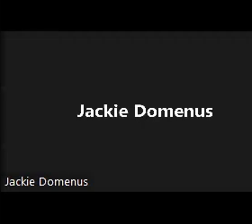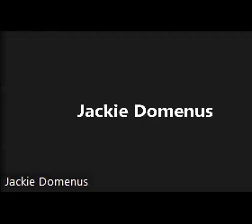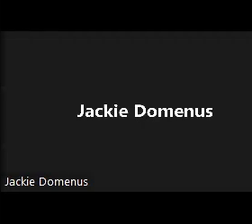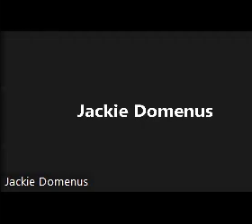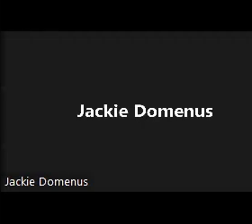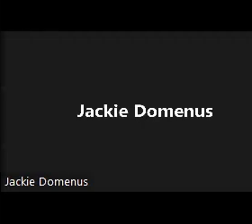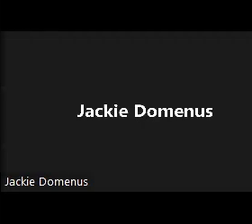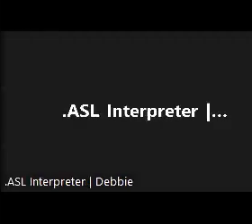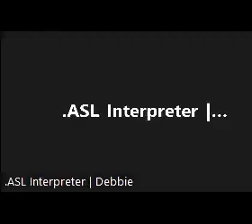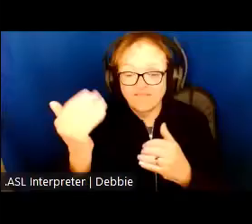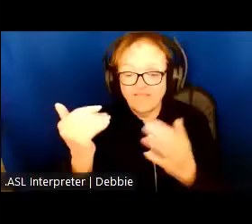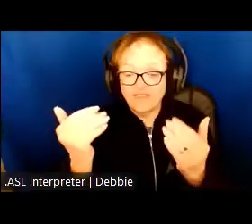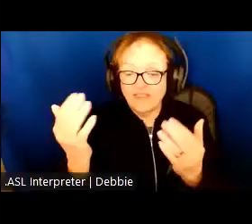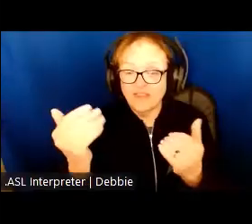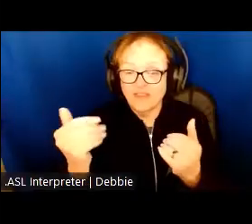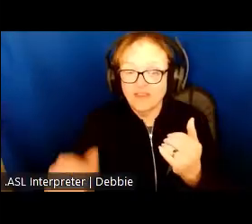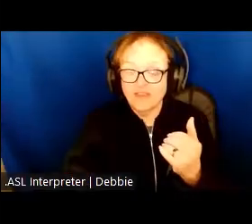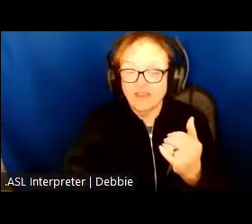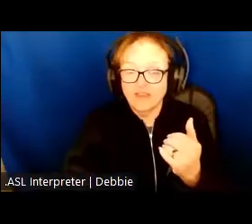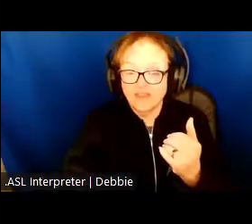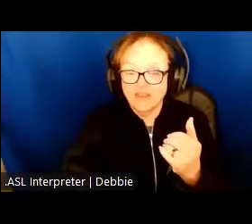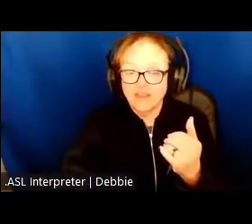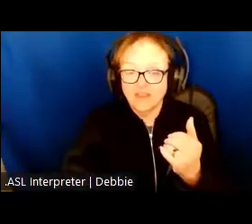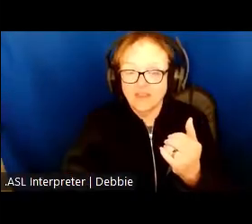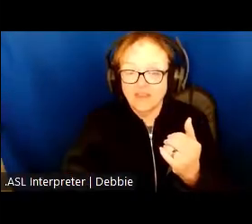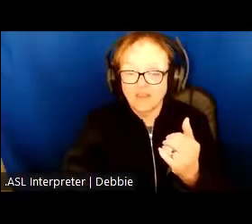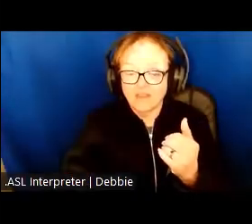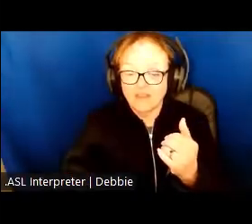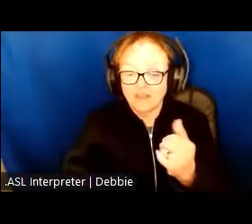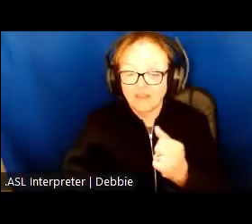Jackie Domenus: Thank you for your interest in the New Jersey State Council on the Arts